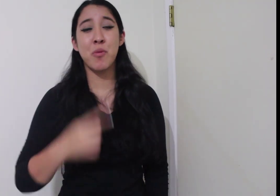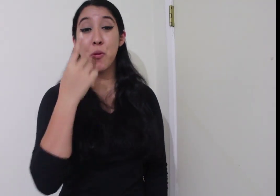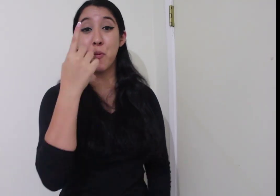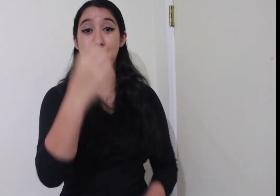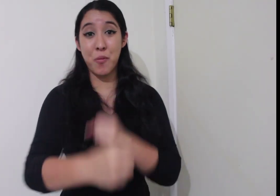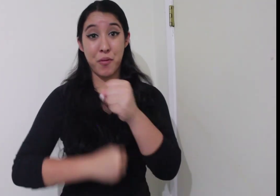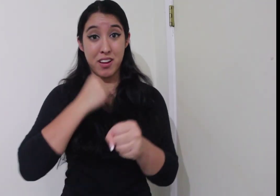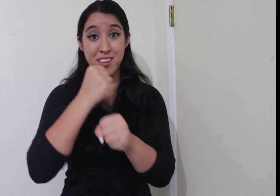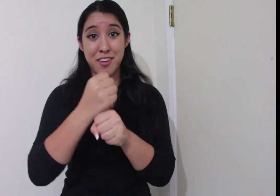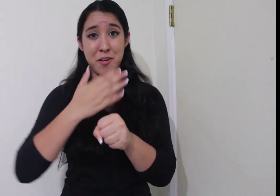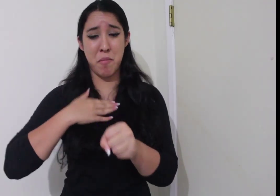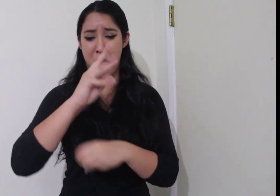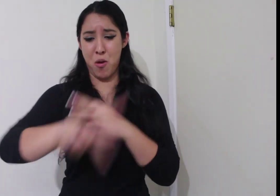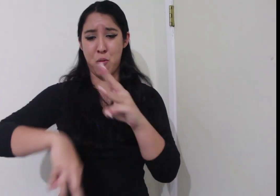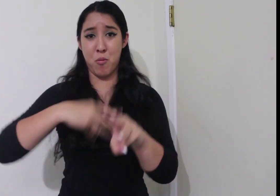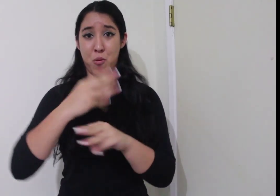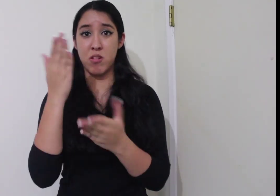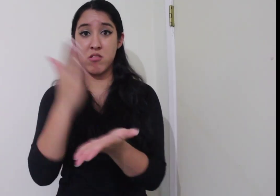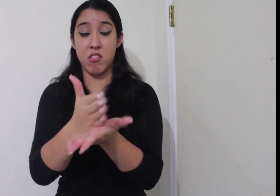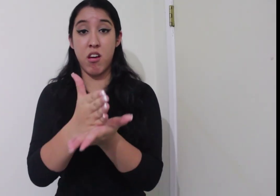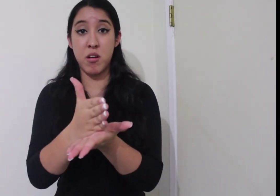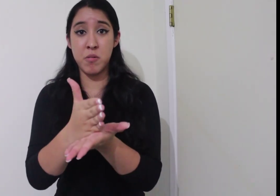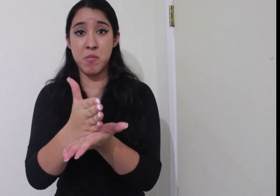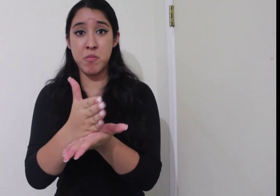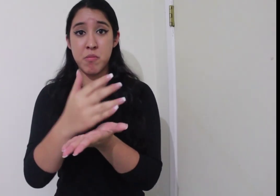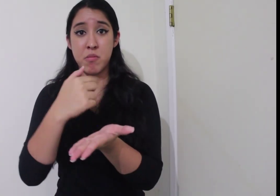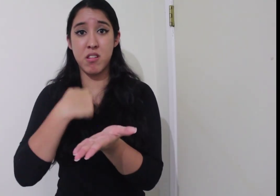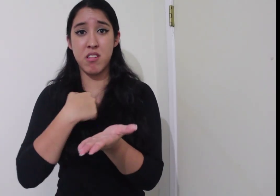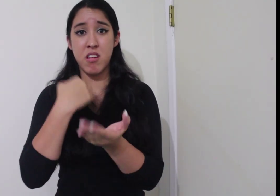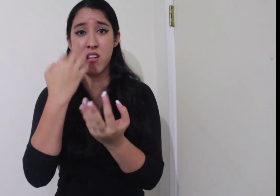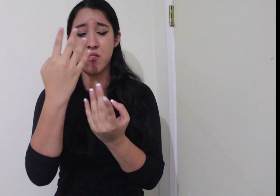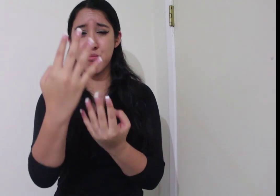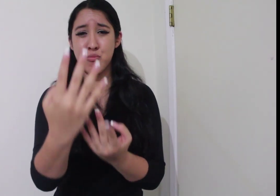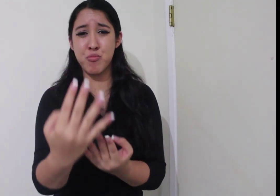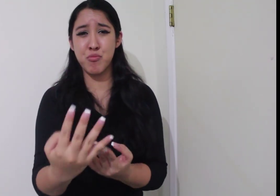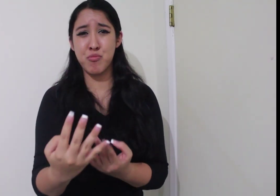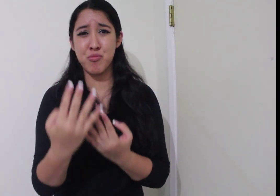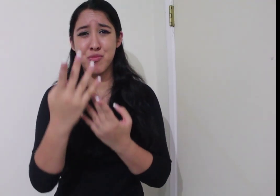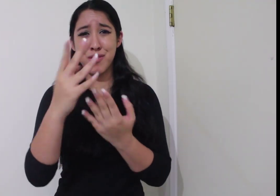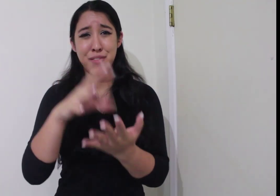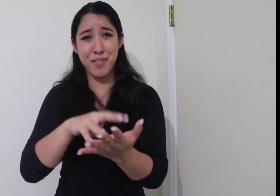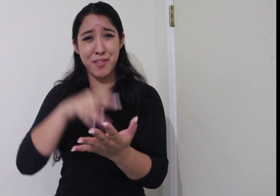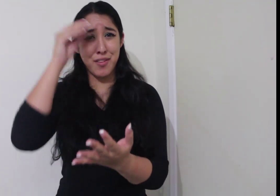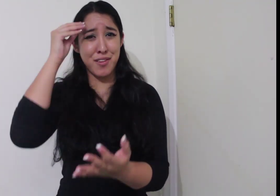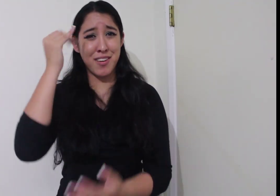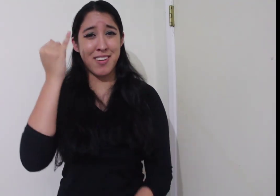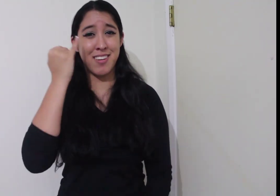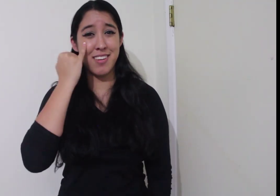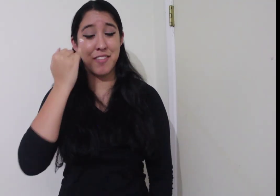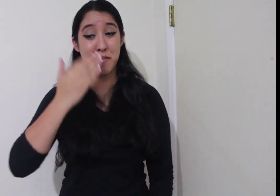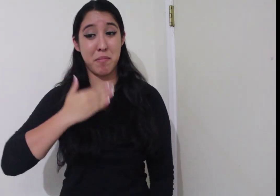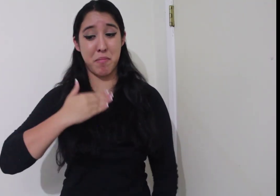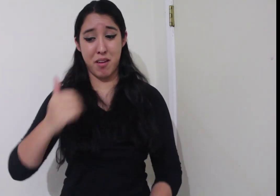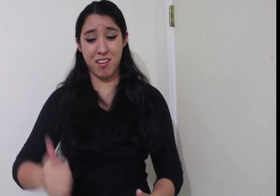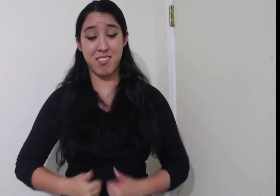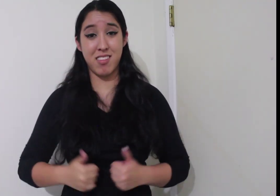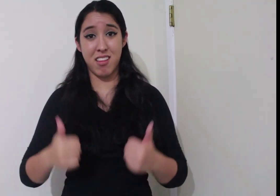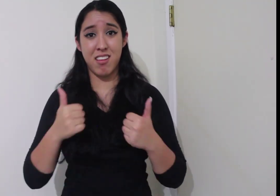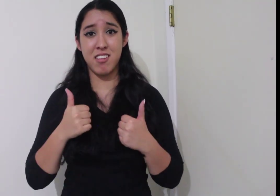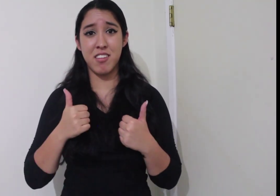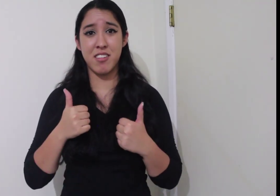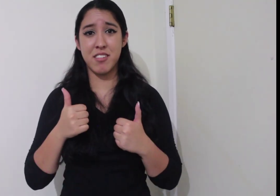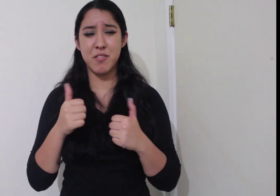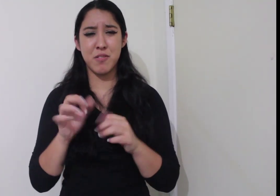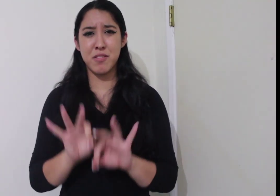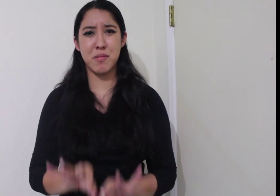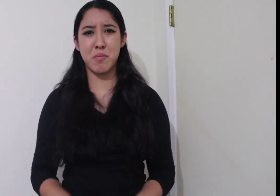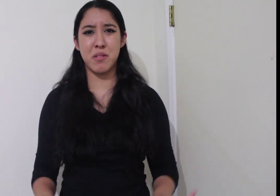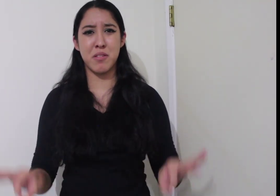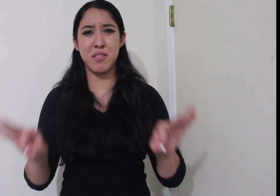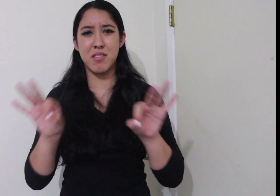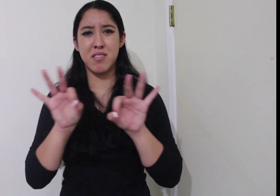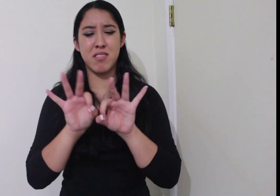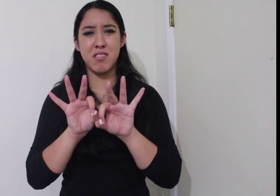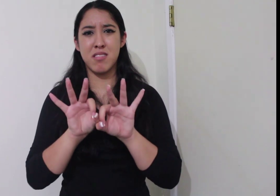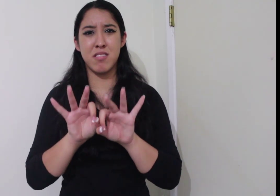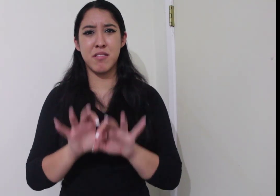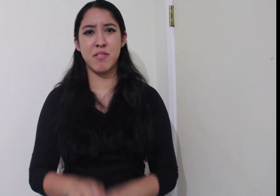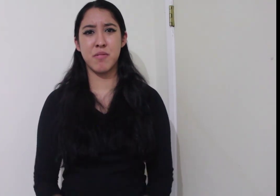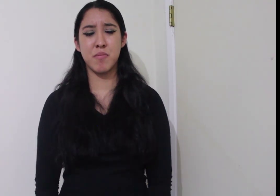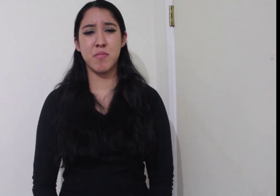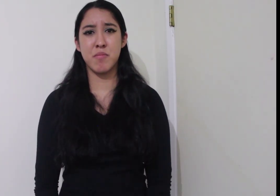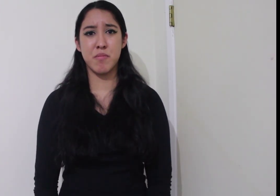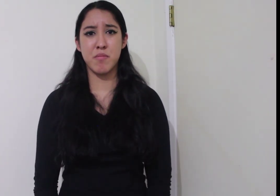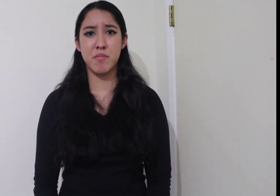my life was put on hold for over a year, waiting to figure out if I was worth something.